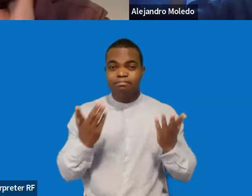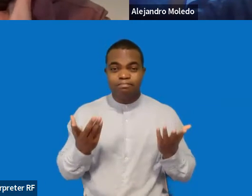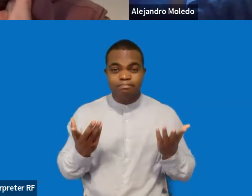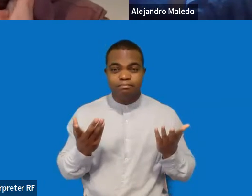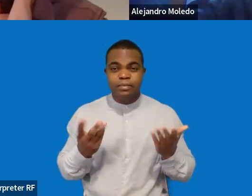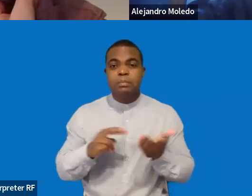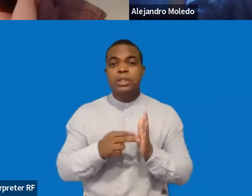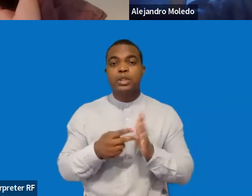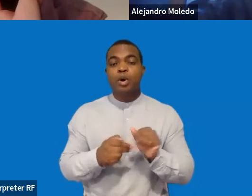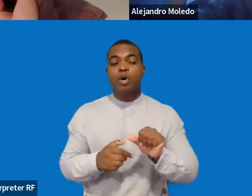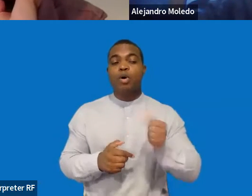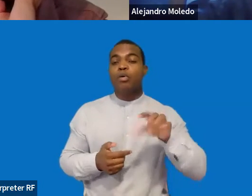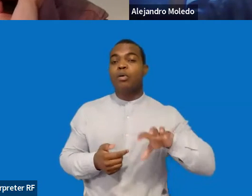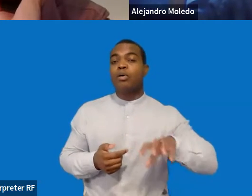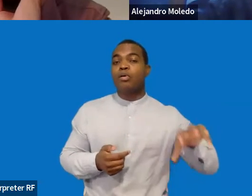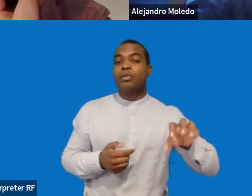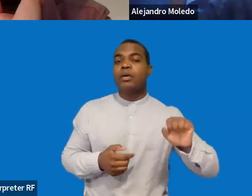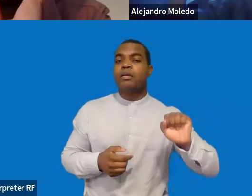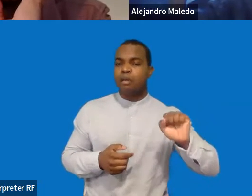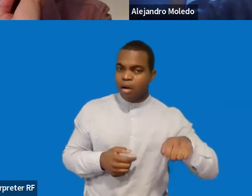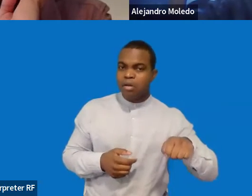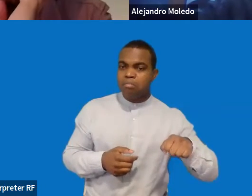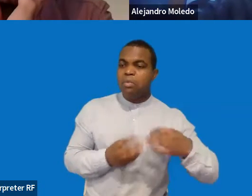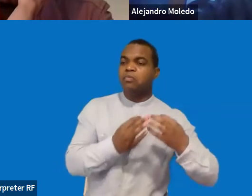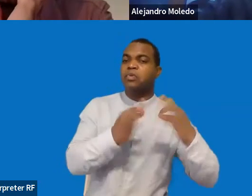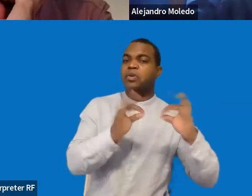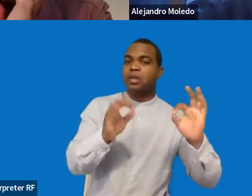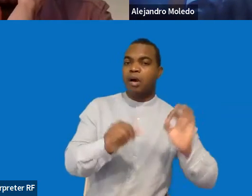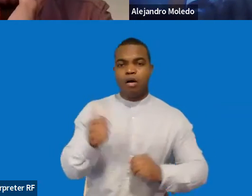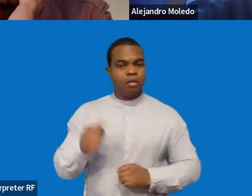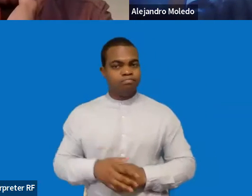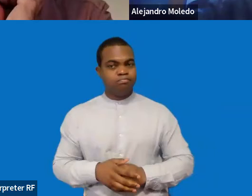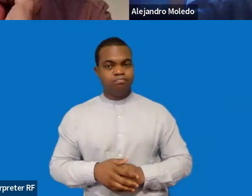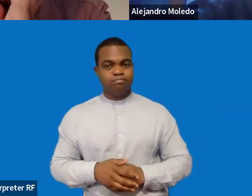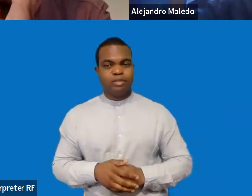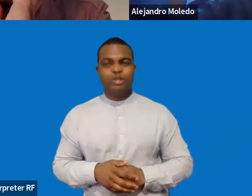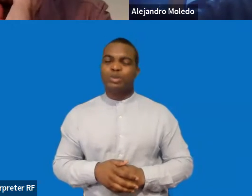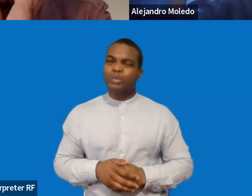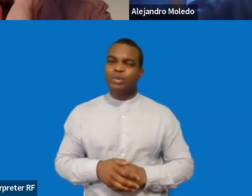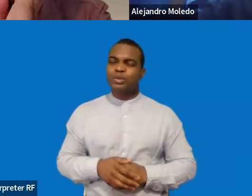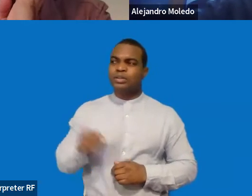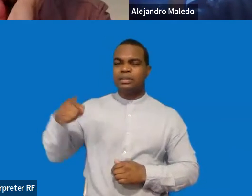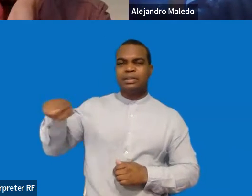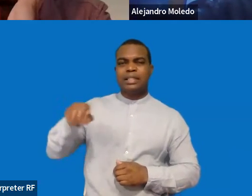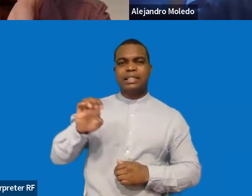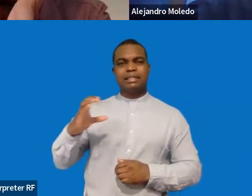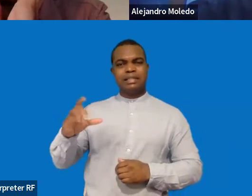Certain countries are asking for the possibility to charge fees to receive the card, for example,